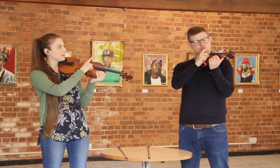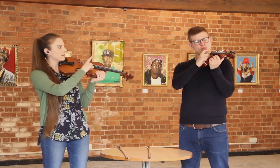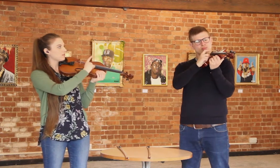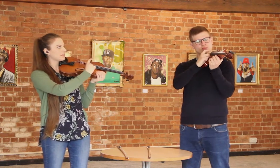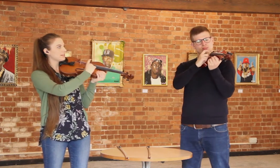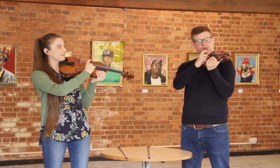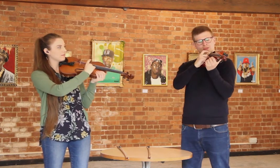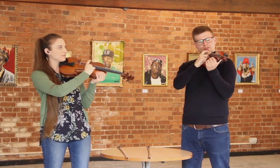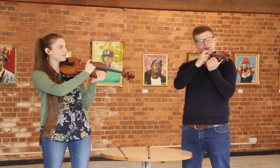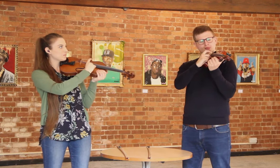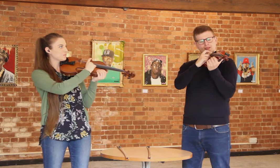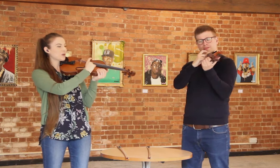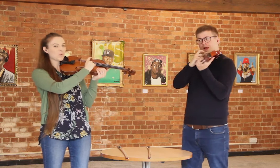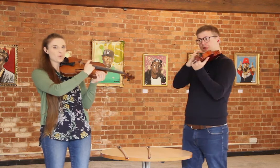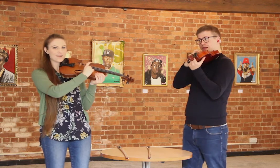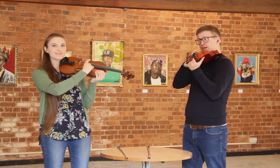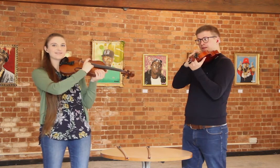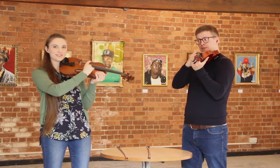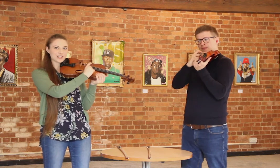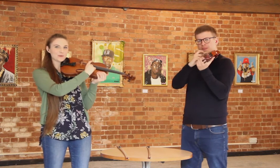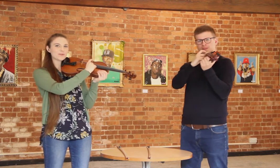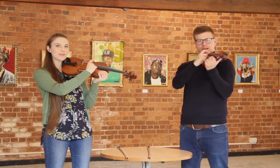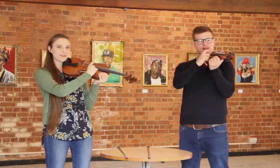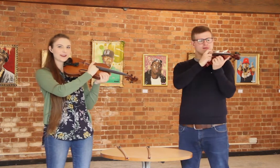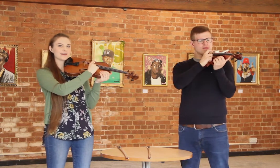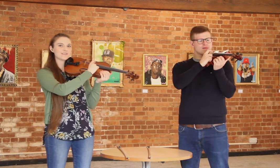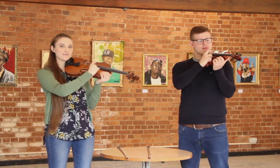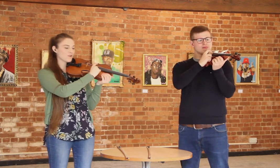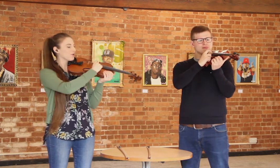Are you ready? 1, 2, 3, 4